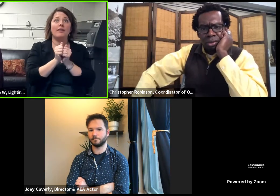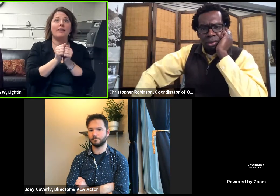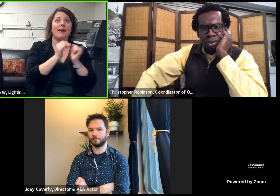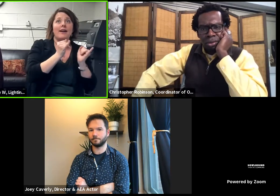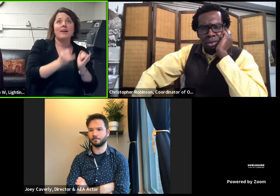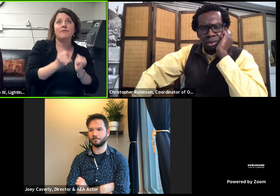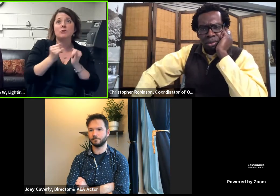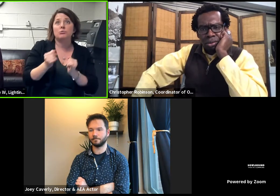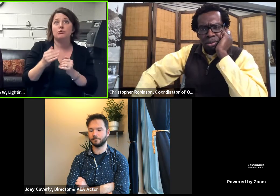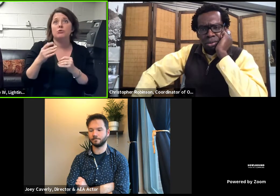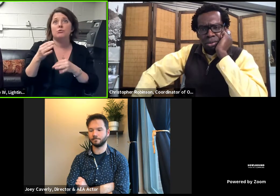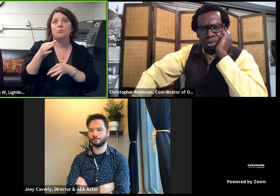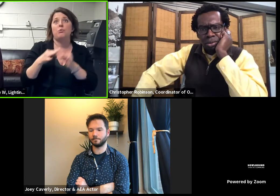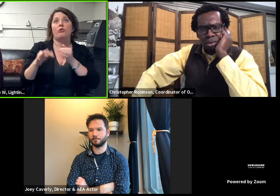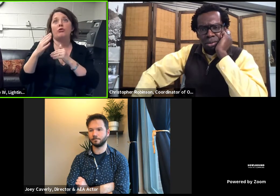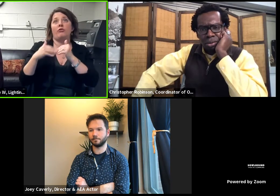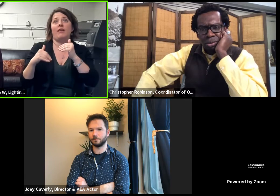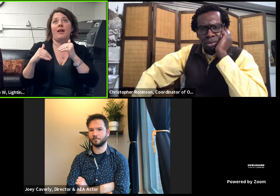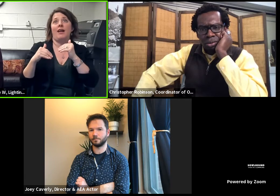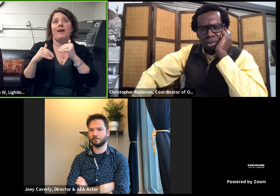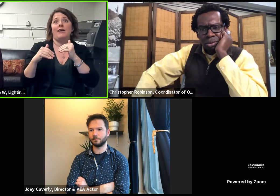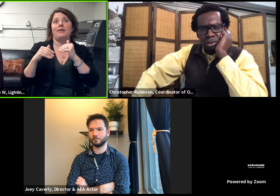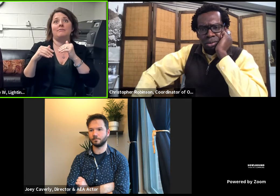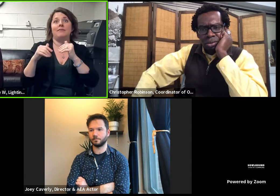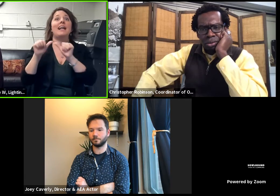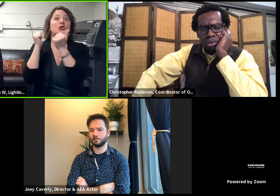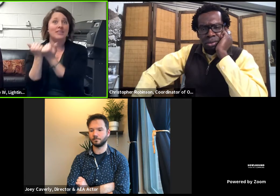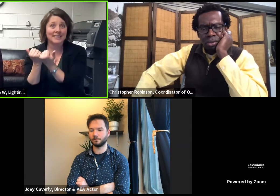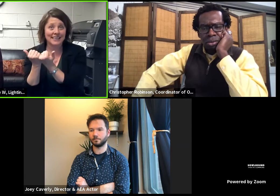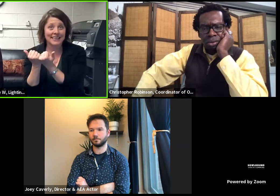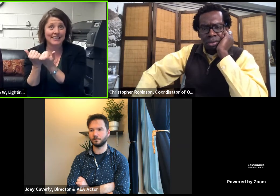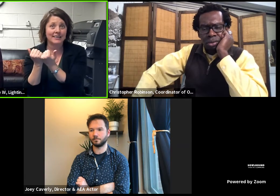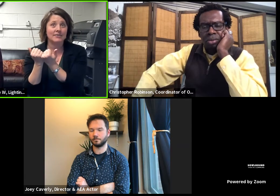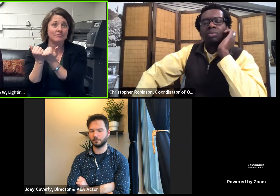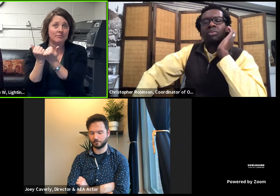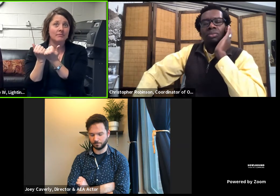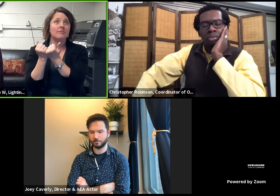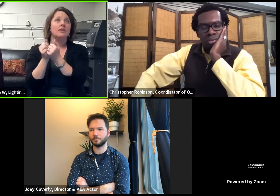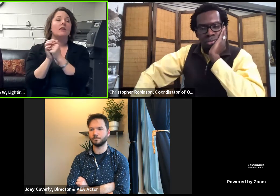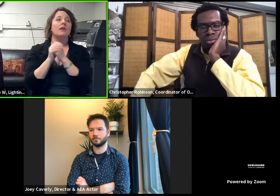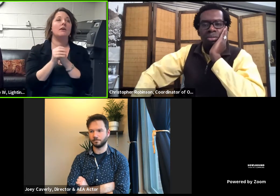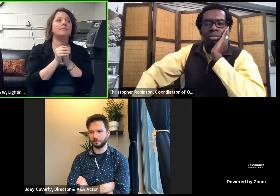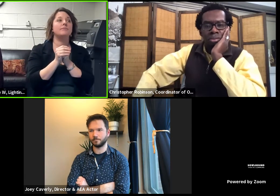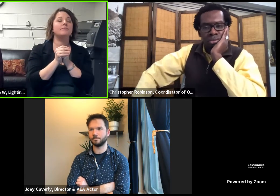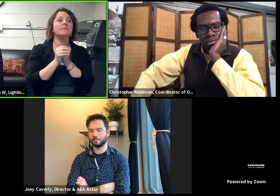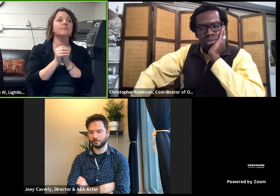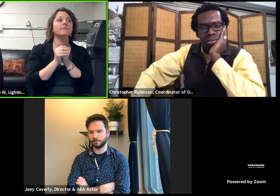put out suggestions with working with individuals rather than agencies. That's one thing I do recommend.